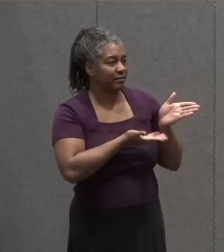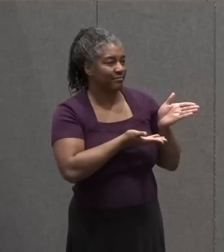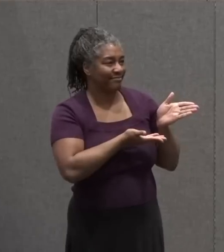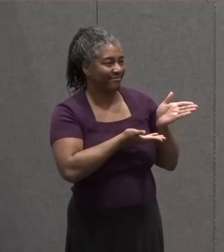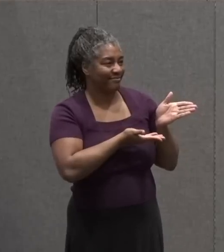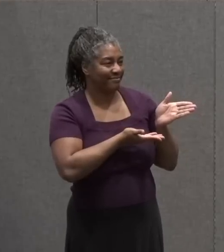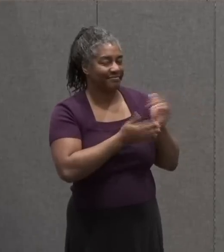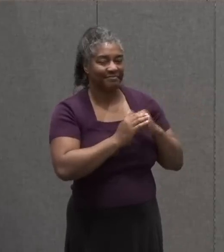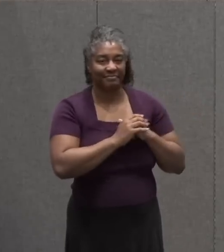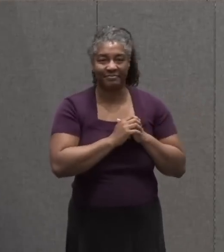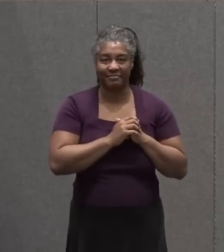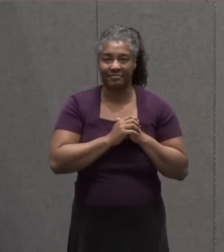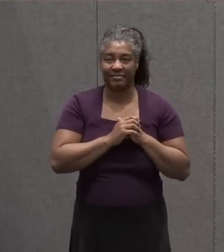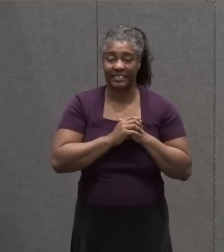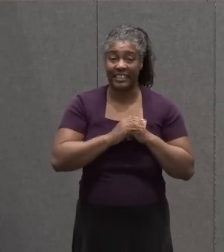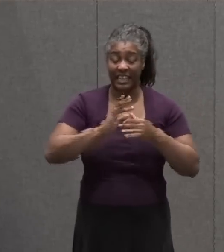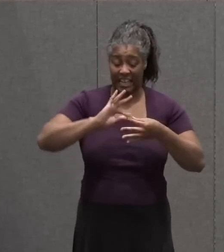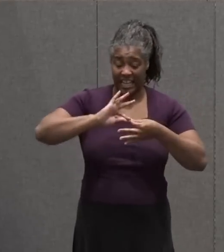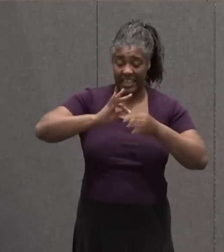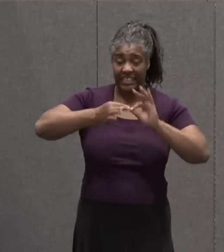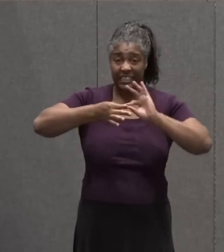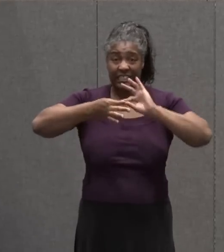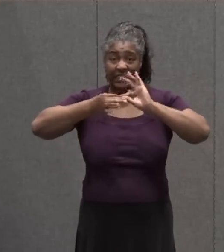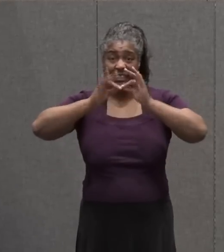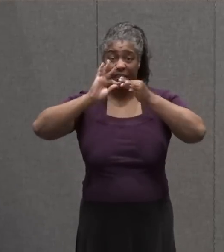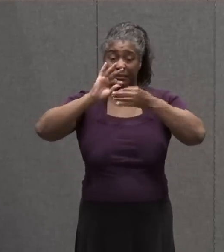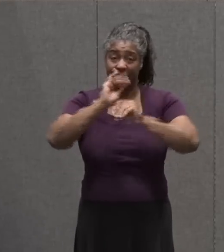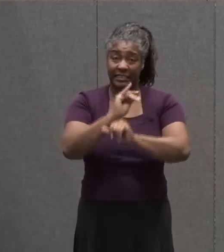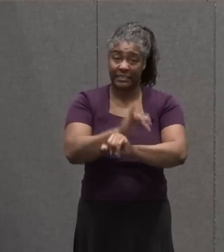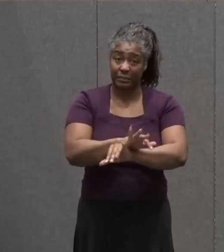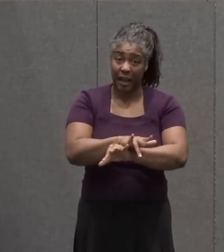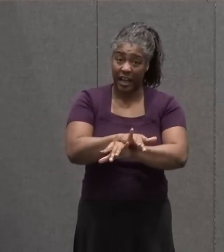What if we changed those words to an action like